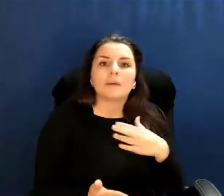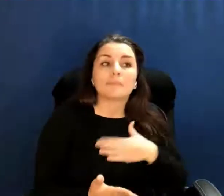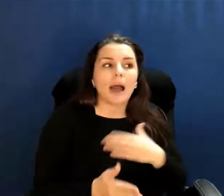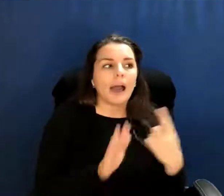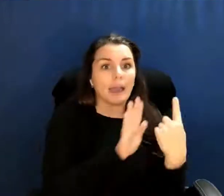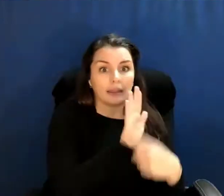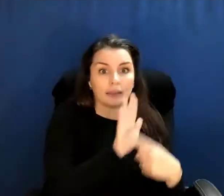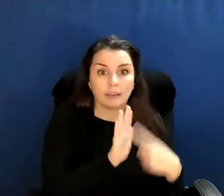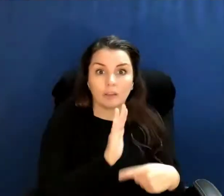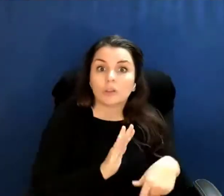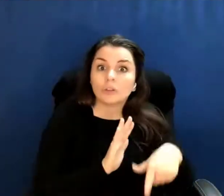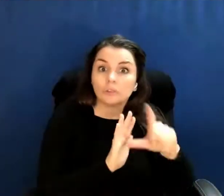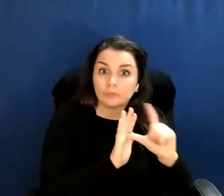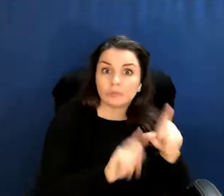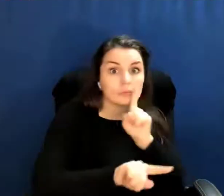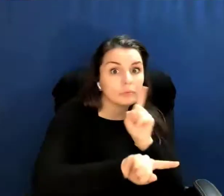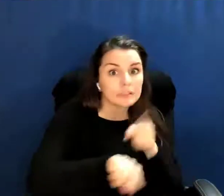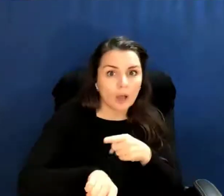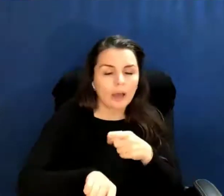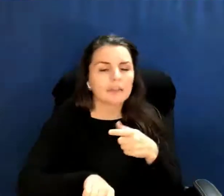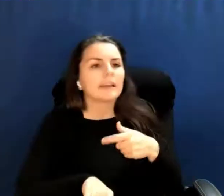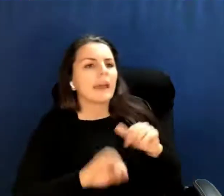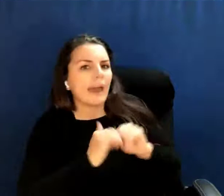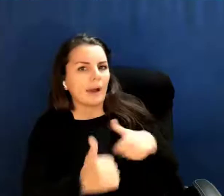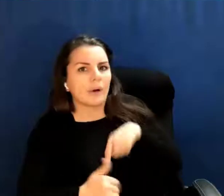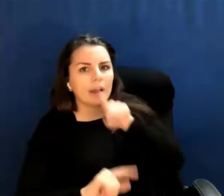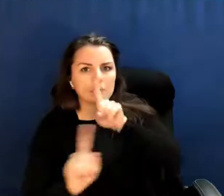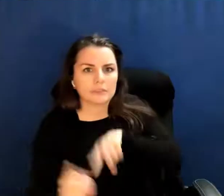There's also, I think, a real art to writing that page.